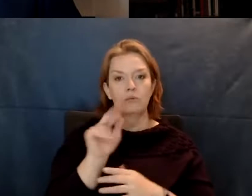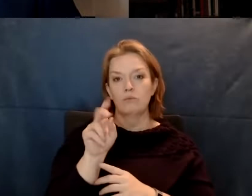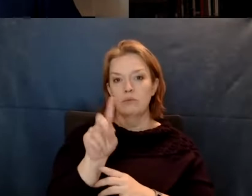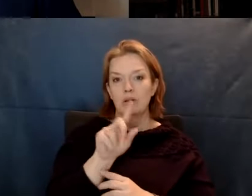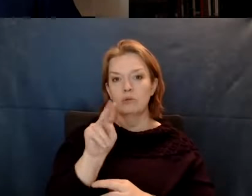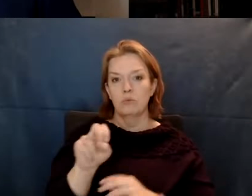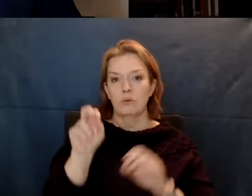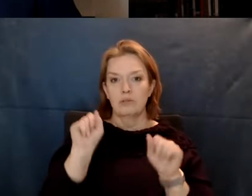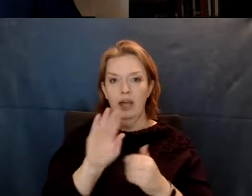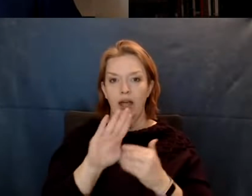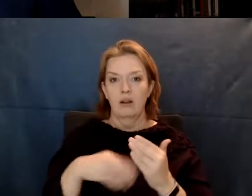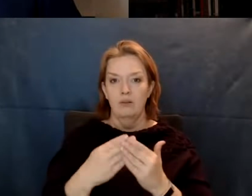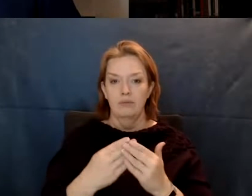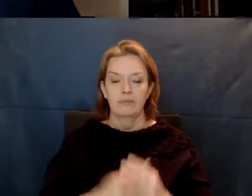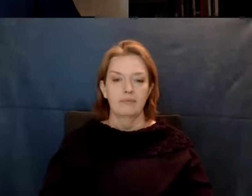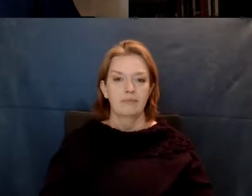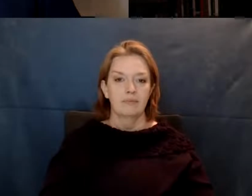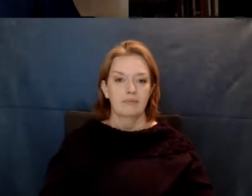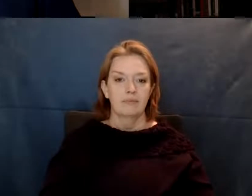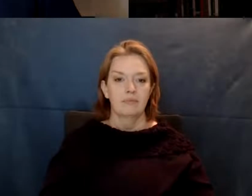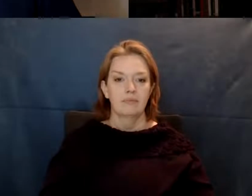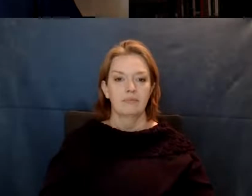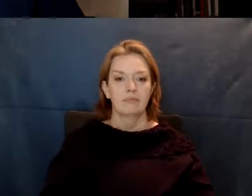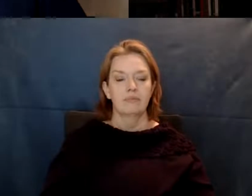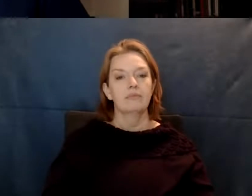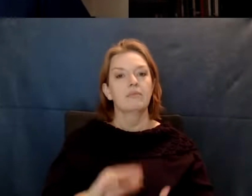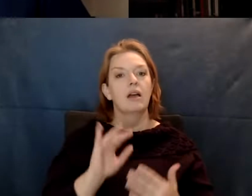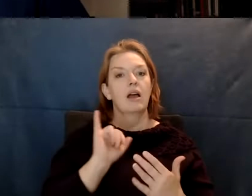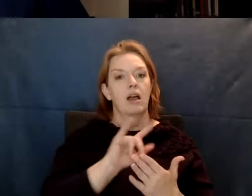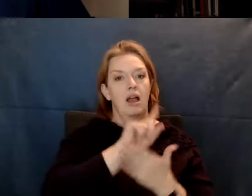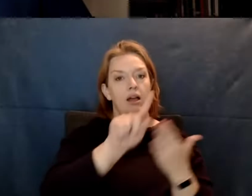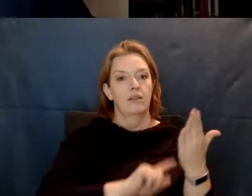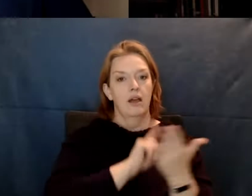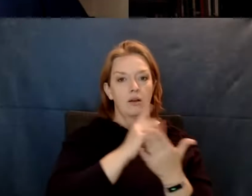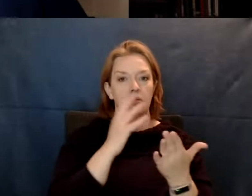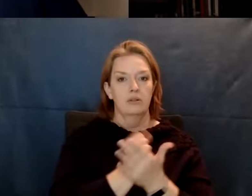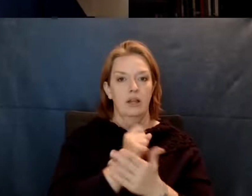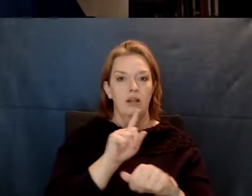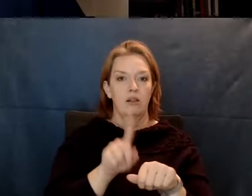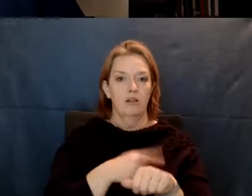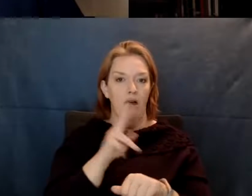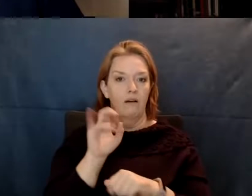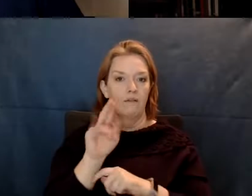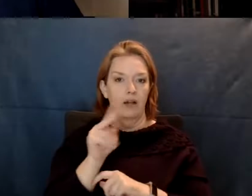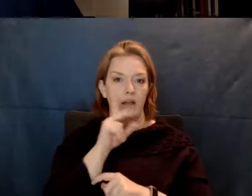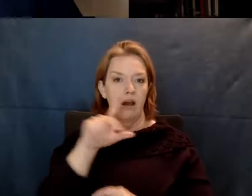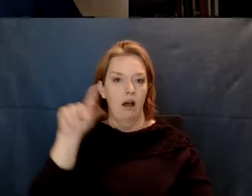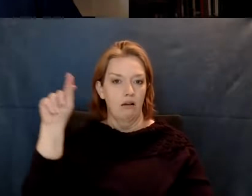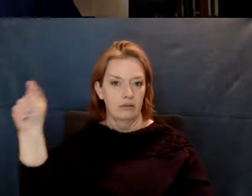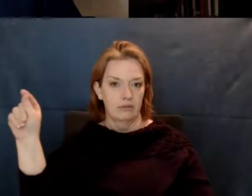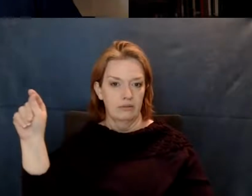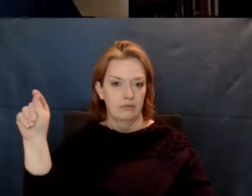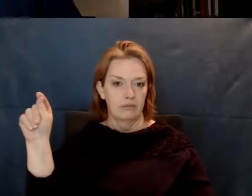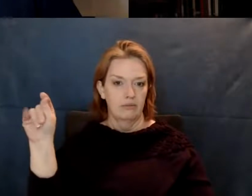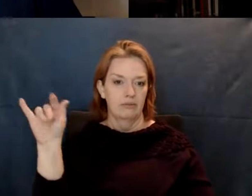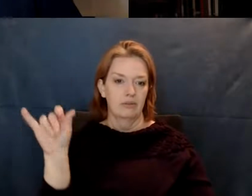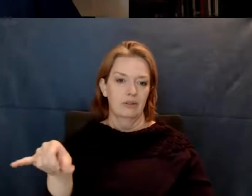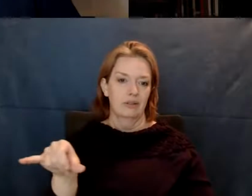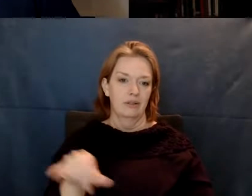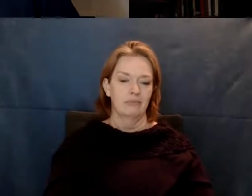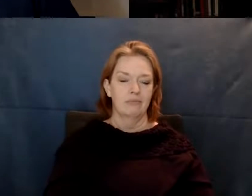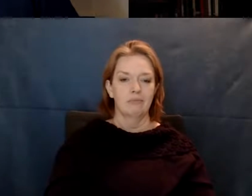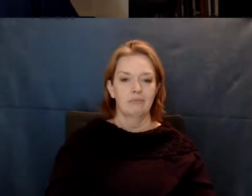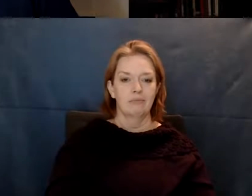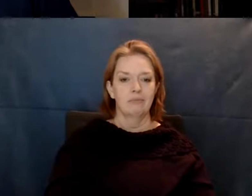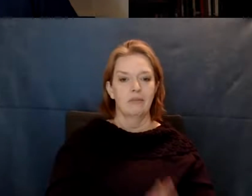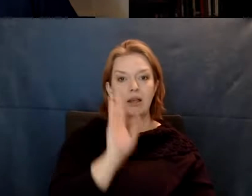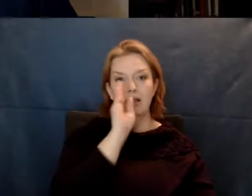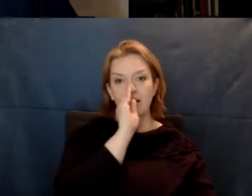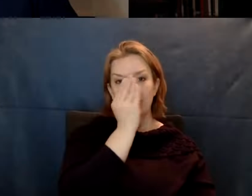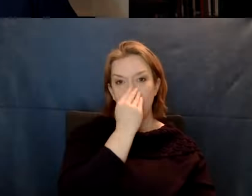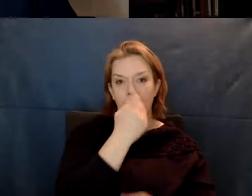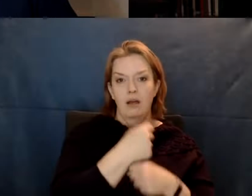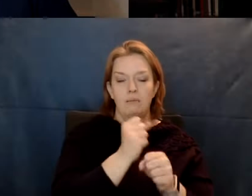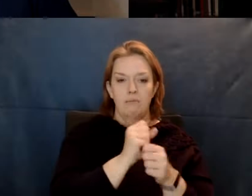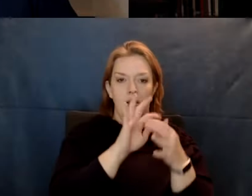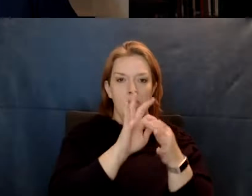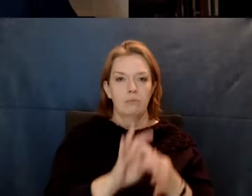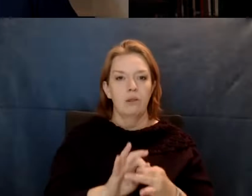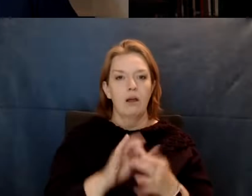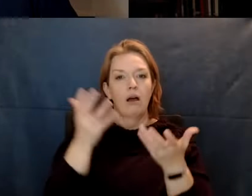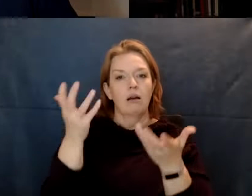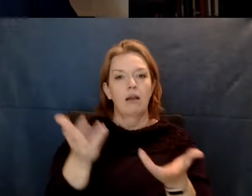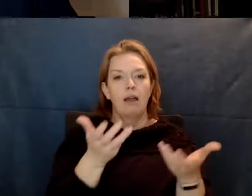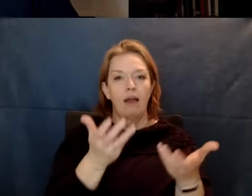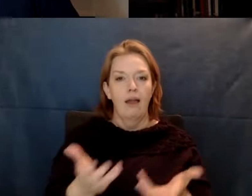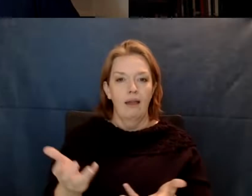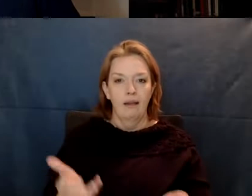bed hours take it long banged haughty shiidd flowers make it belong hang lofty